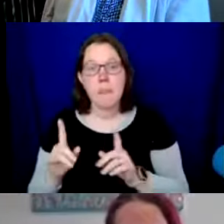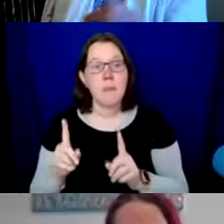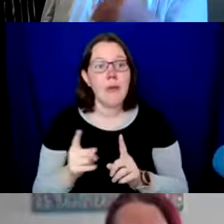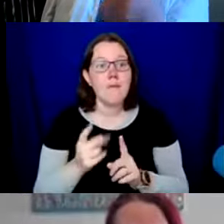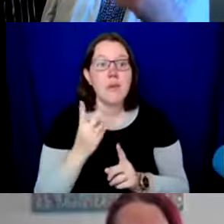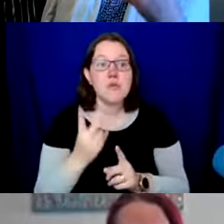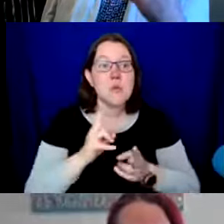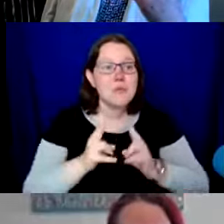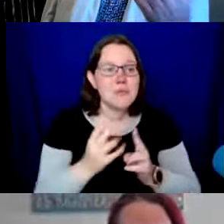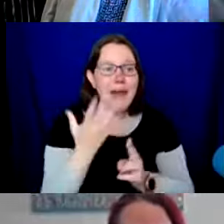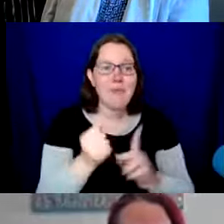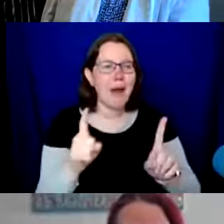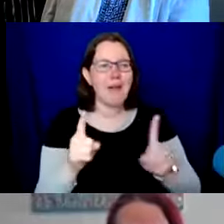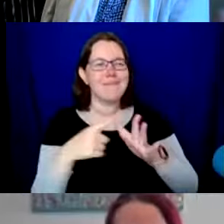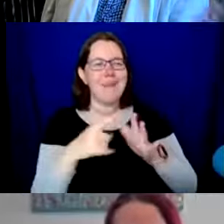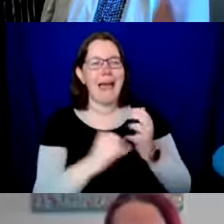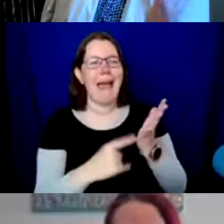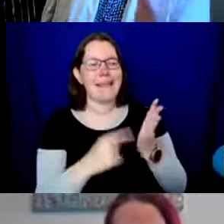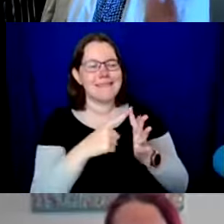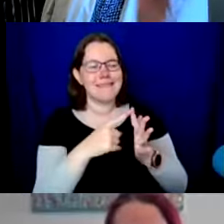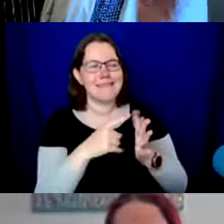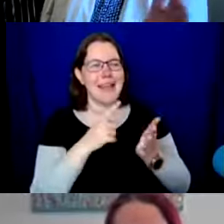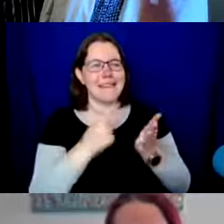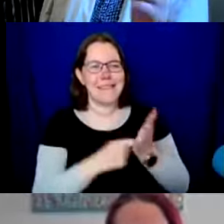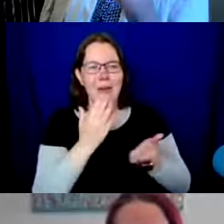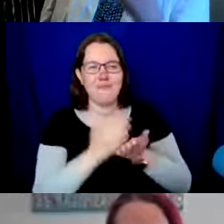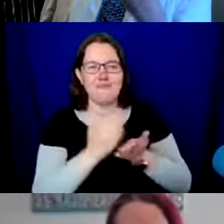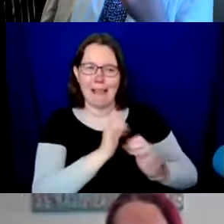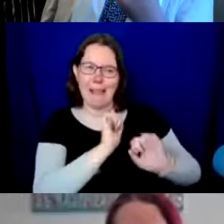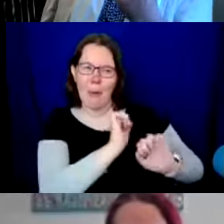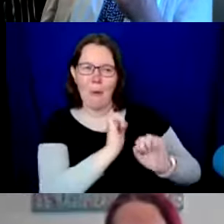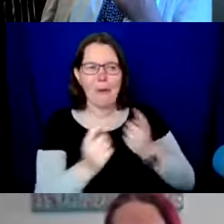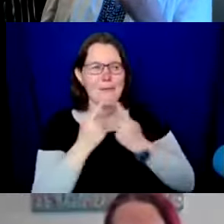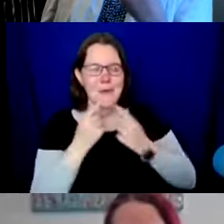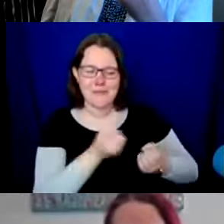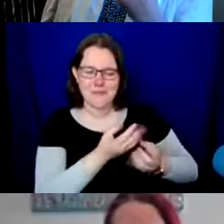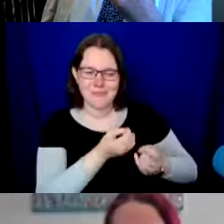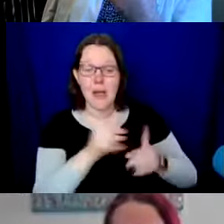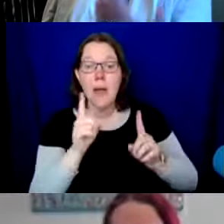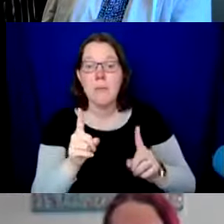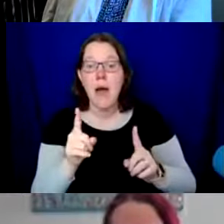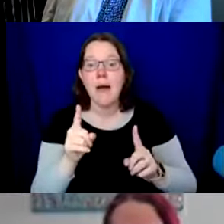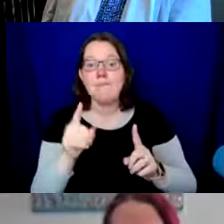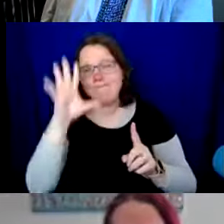I'm going to hand over to Esther but before I do Aaron Williamson I'm hoping he's going to turn